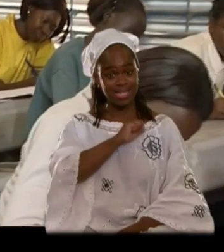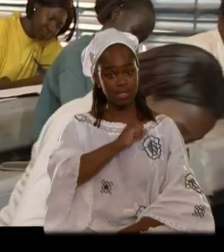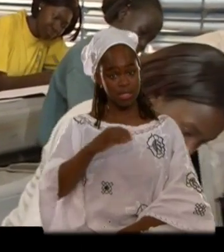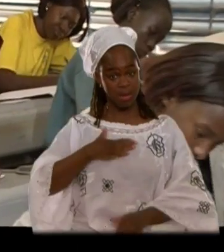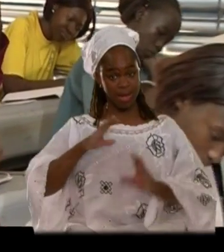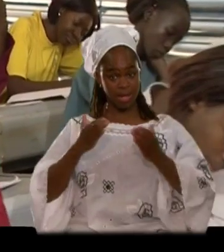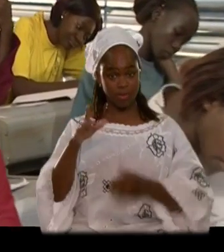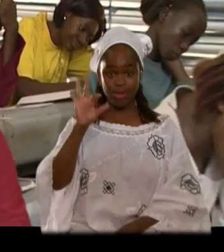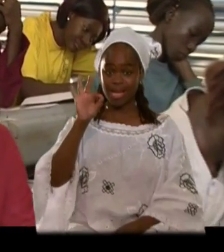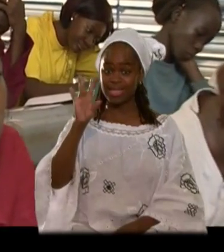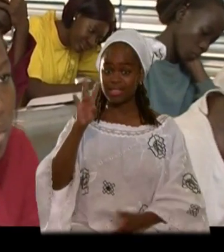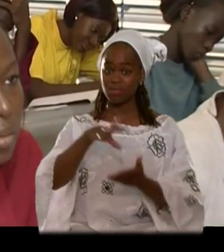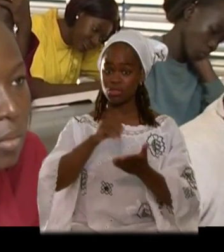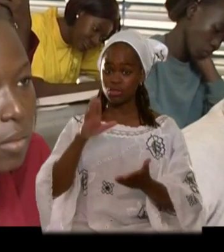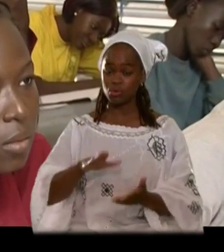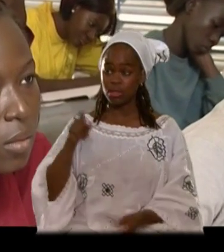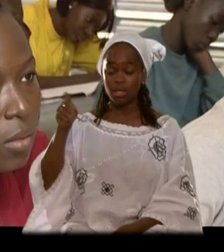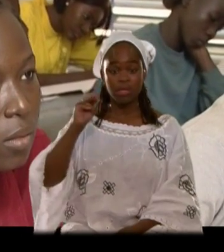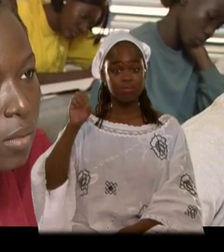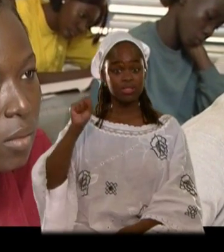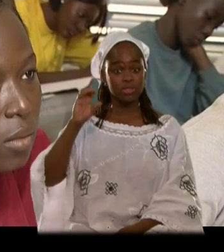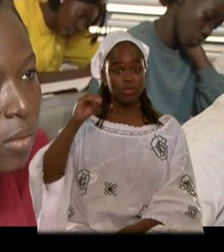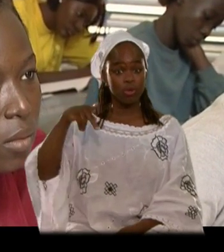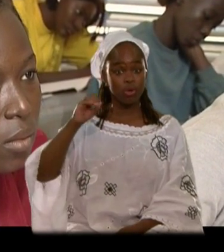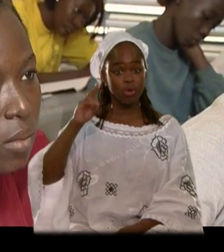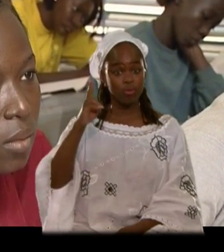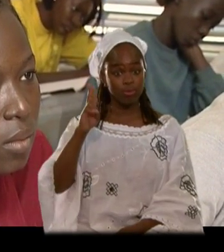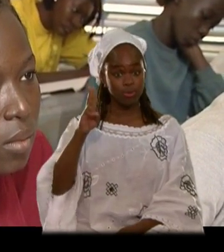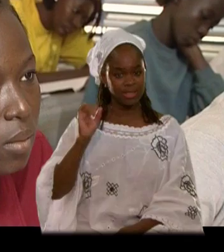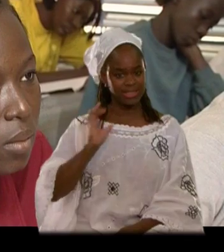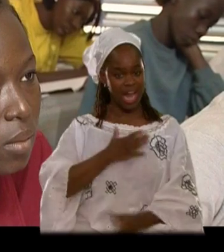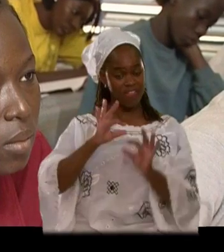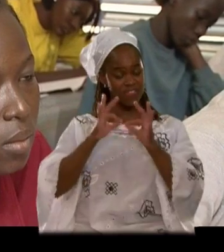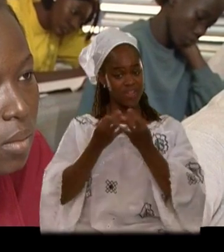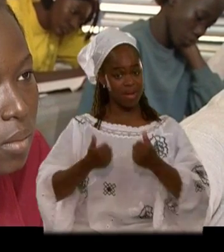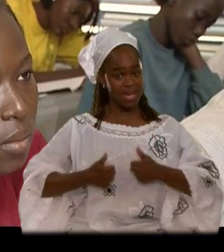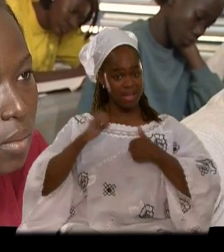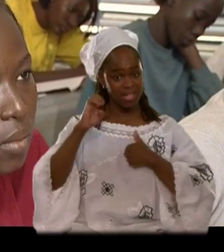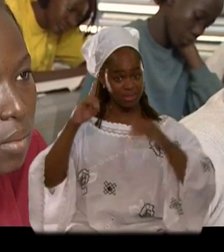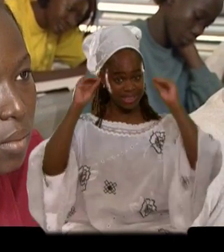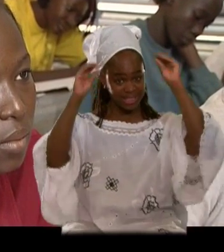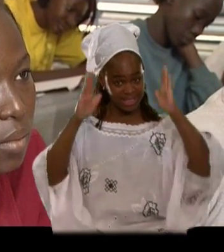Ms. Opoku is our Family Life Education teacher, and she does everything she can to prepare us for life.